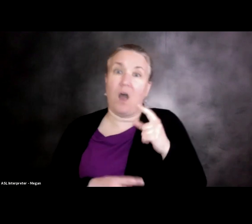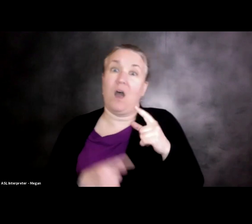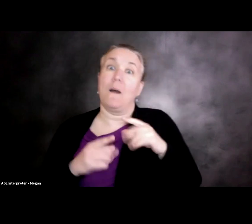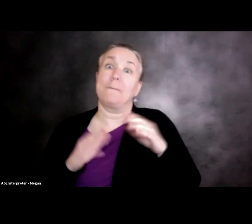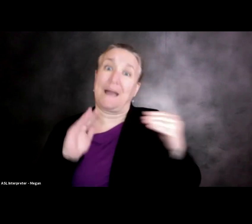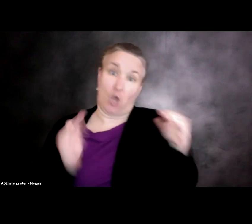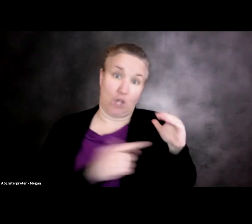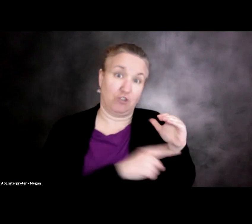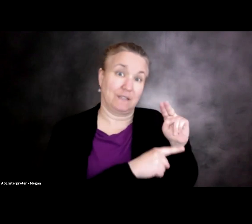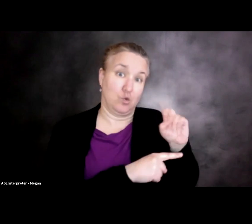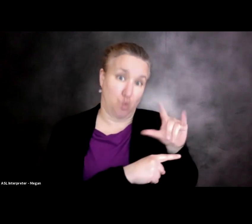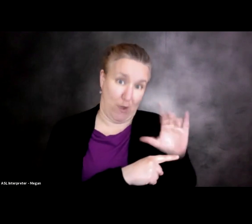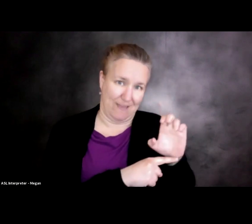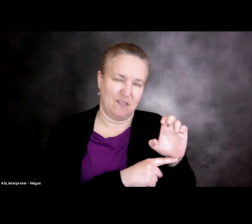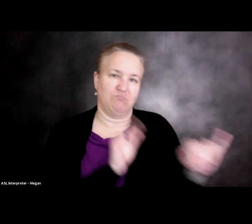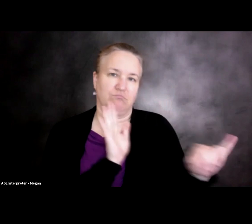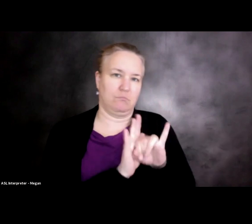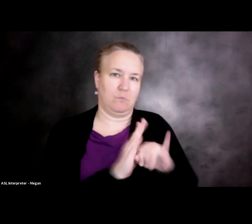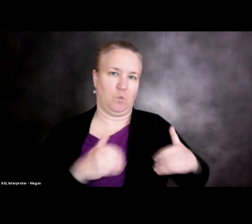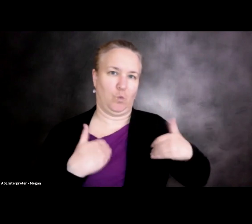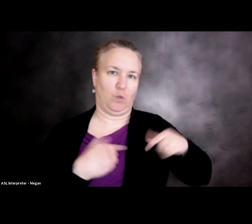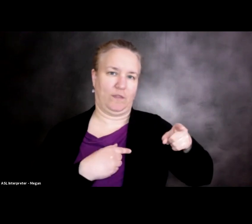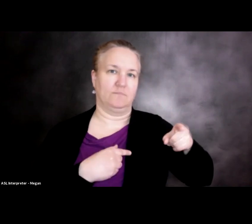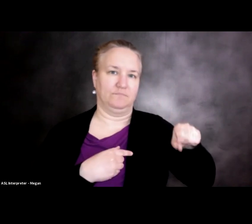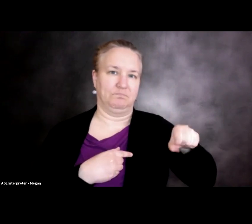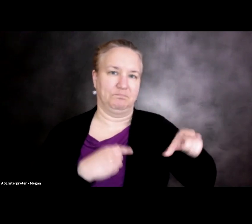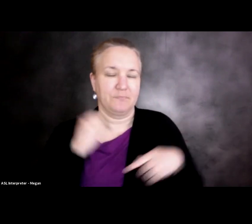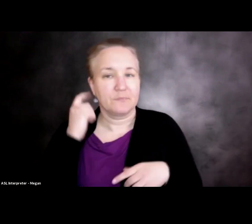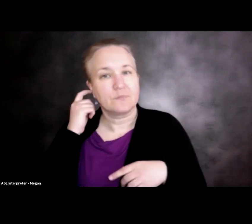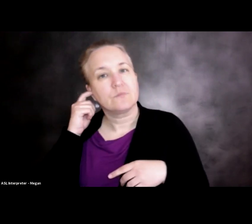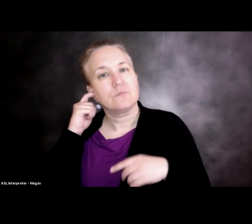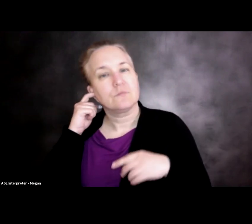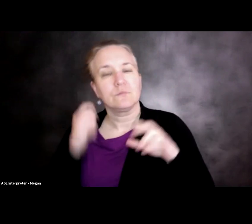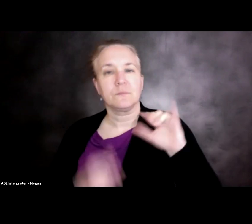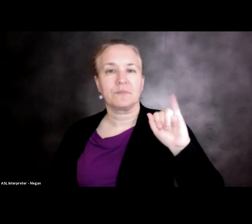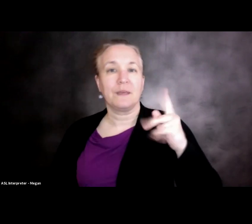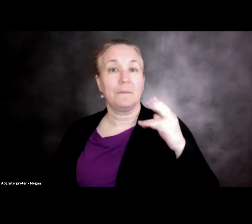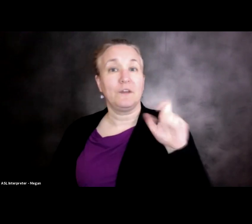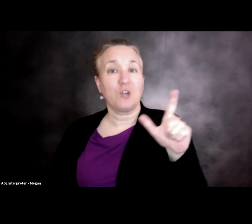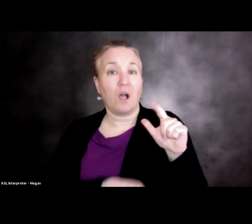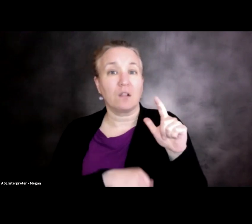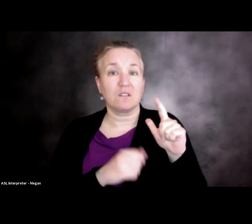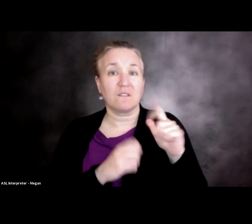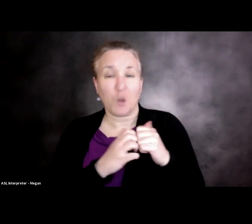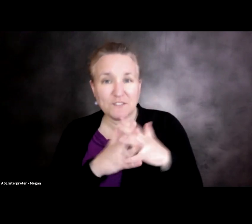identified as a youth. Imperial formations enabled this encounter